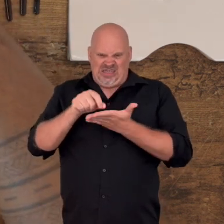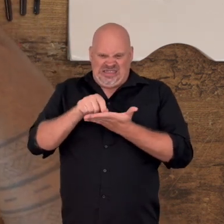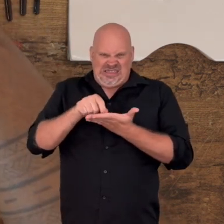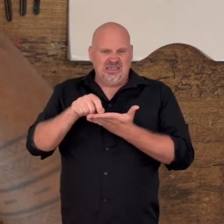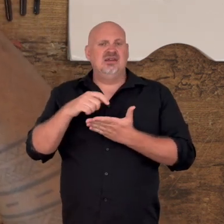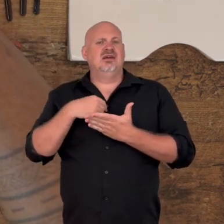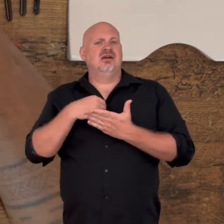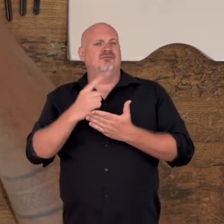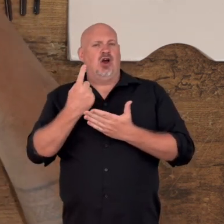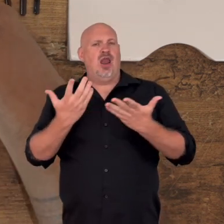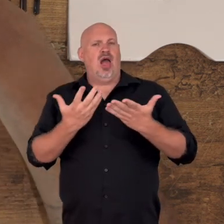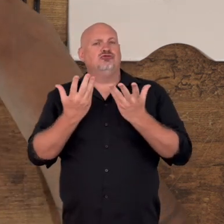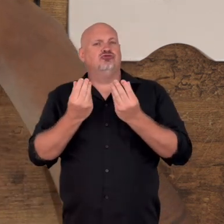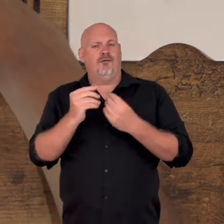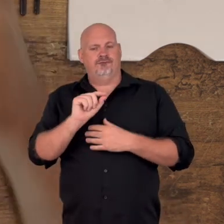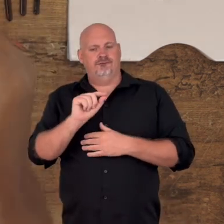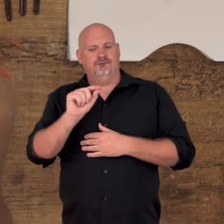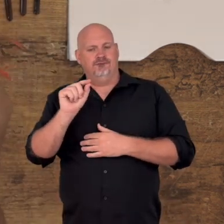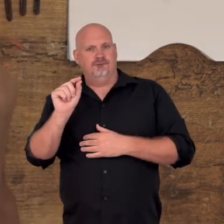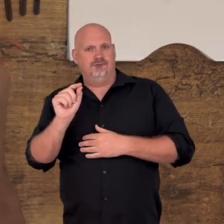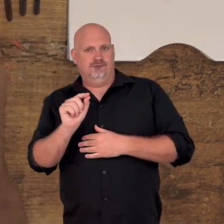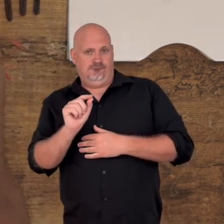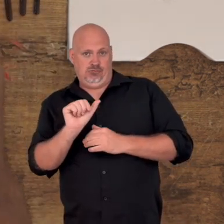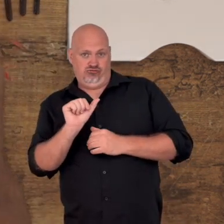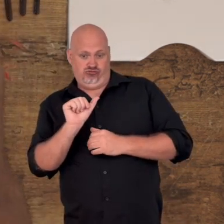I now put the pressure on and make it final I make the sketch kind of final